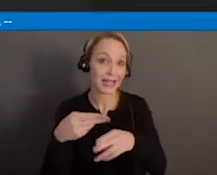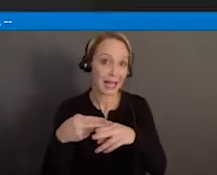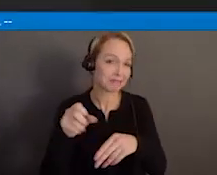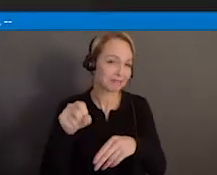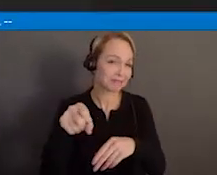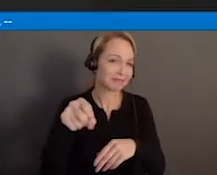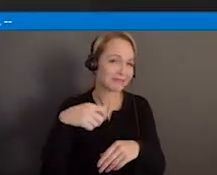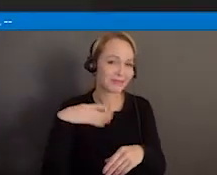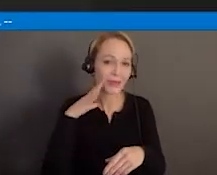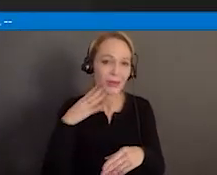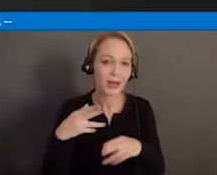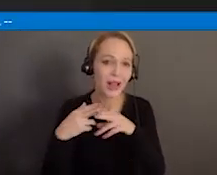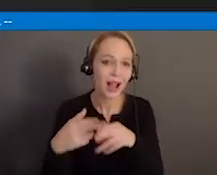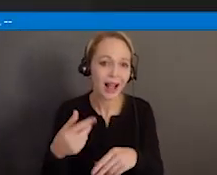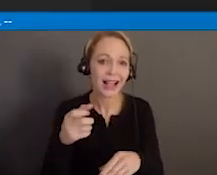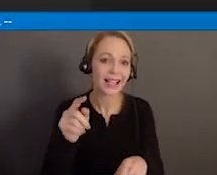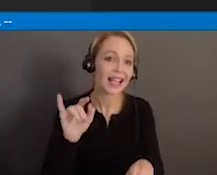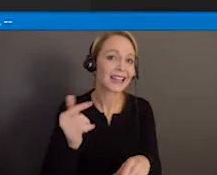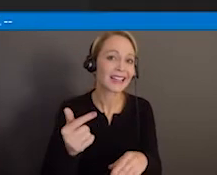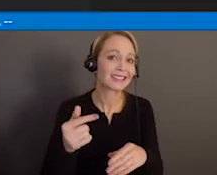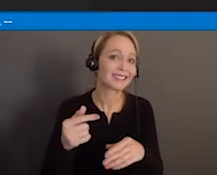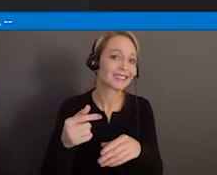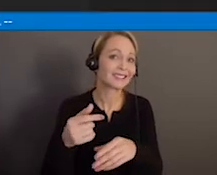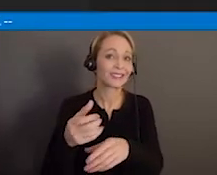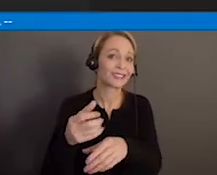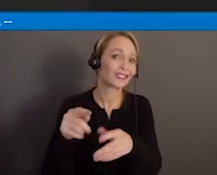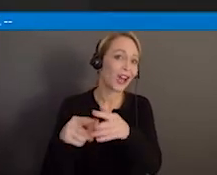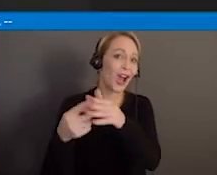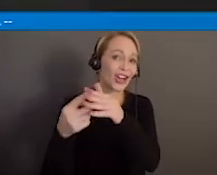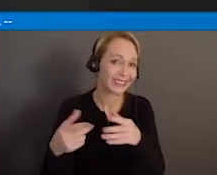CALL IT "GETTING STARTED."